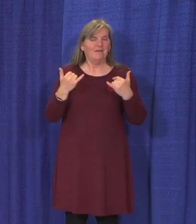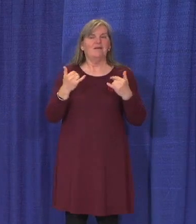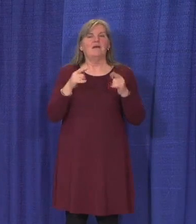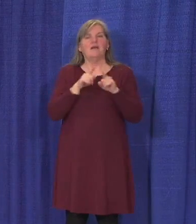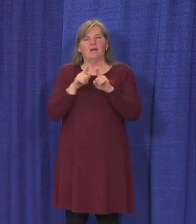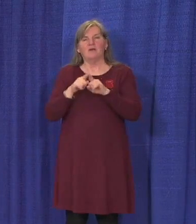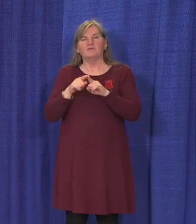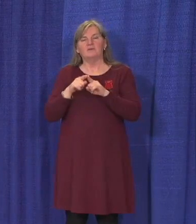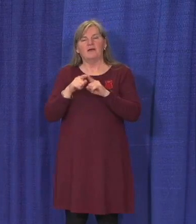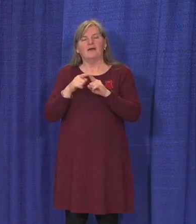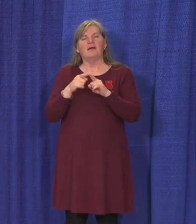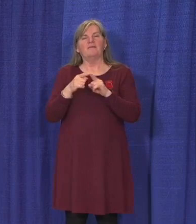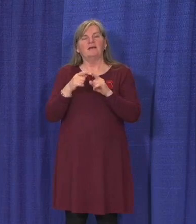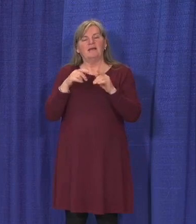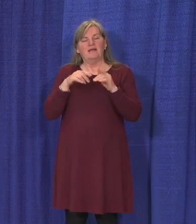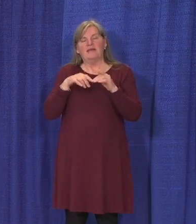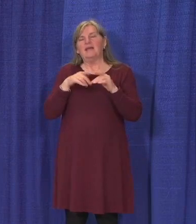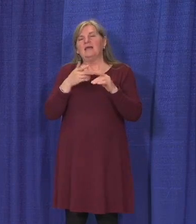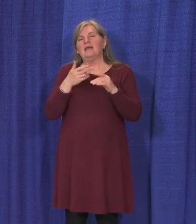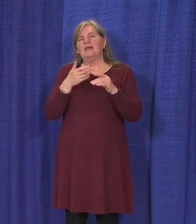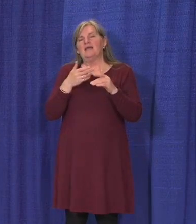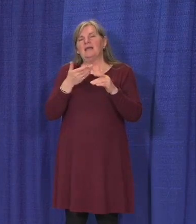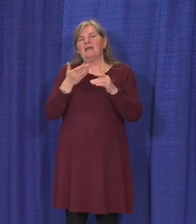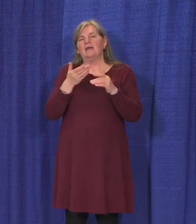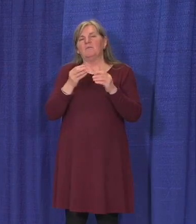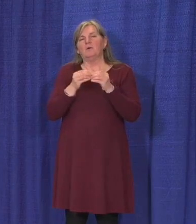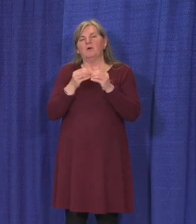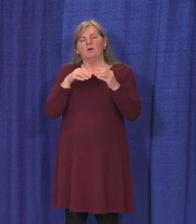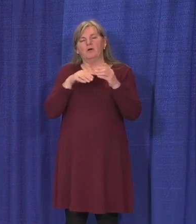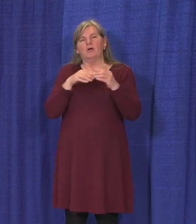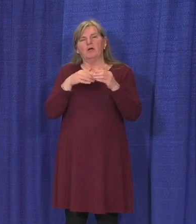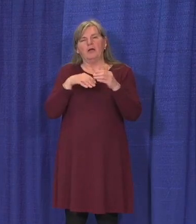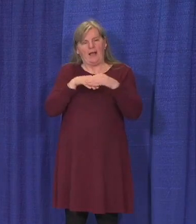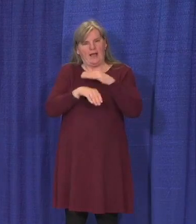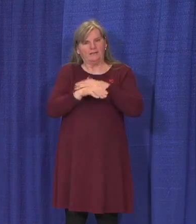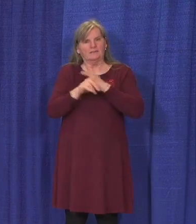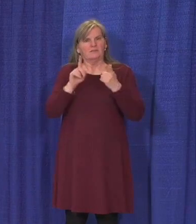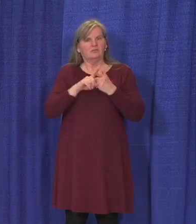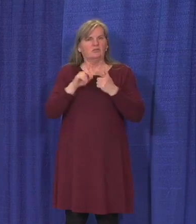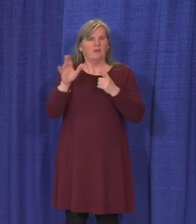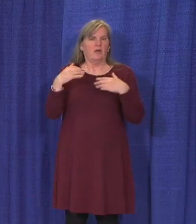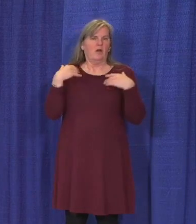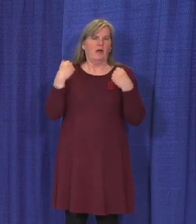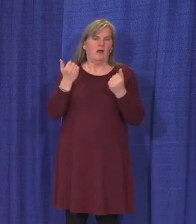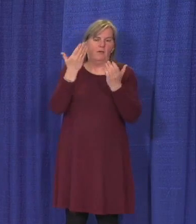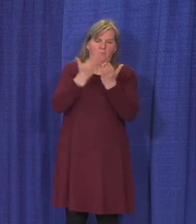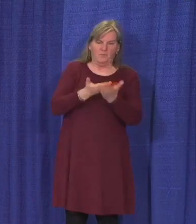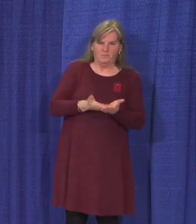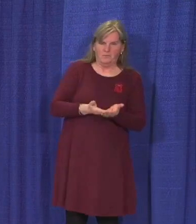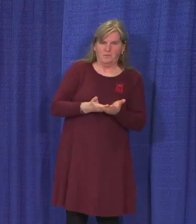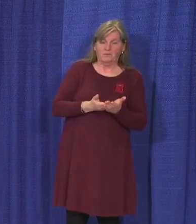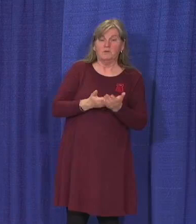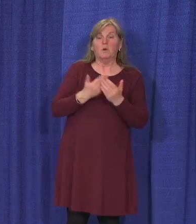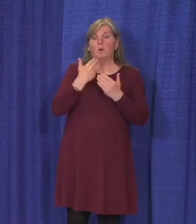We will work with other jurisdictions to see how that is going to work but we have to curve of not only leading in